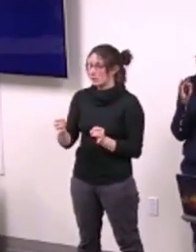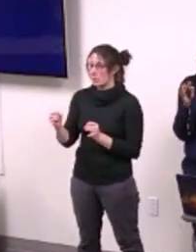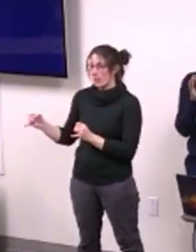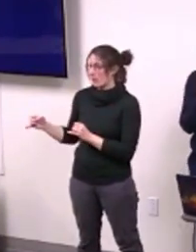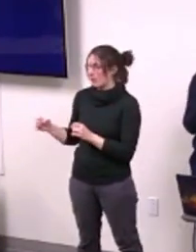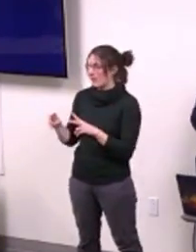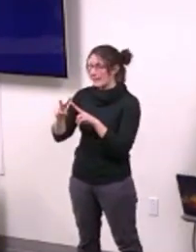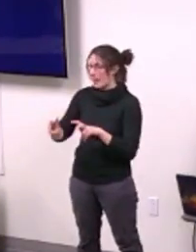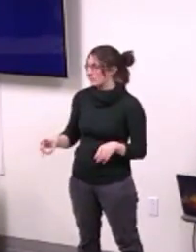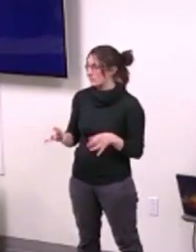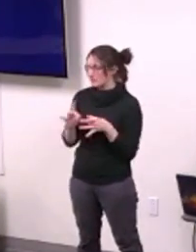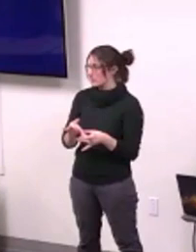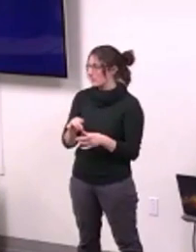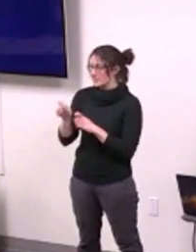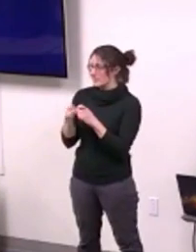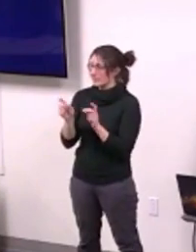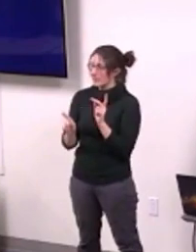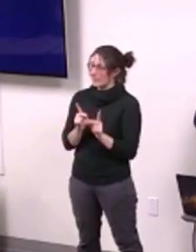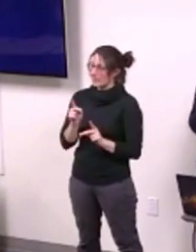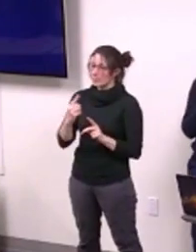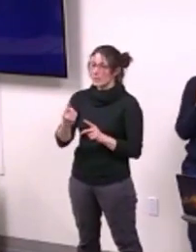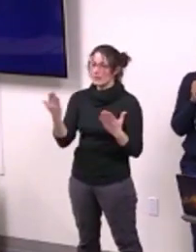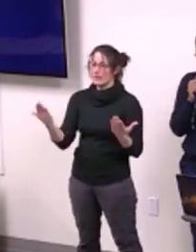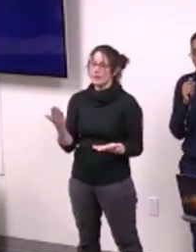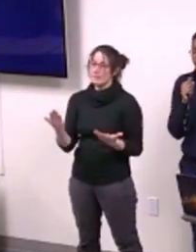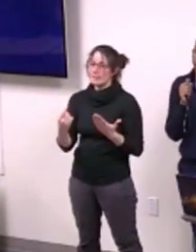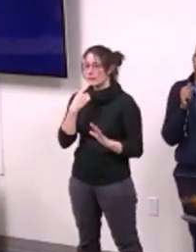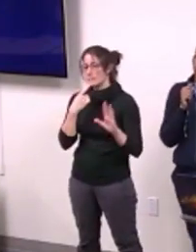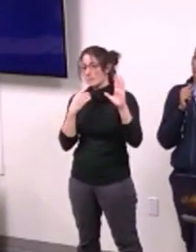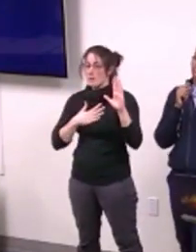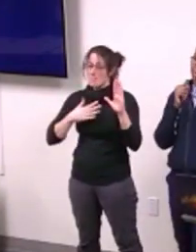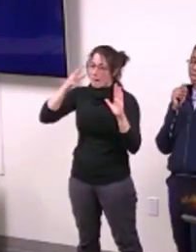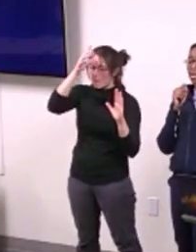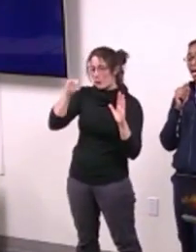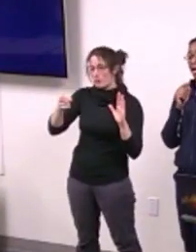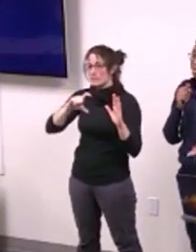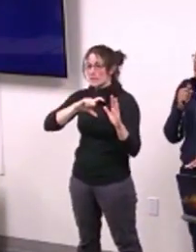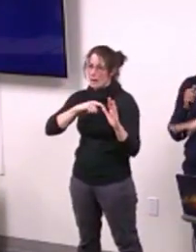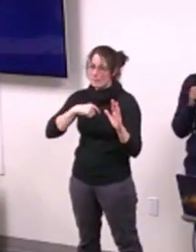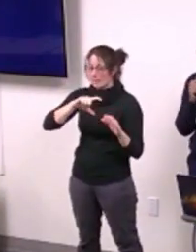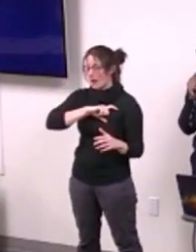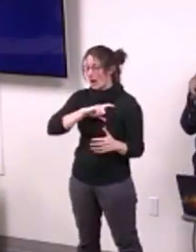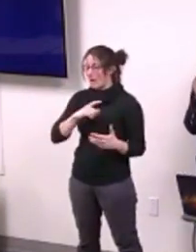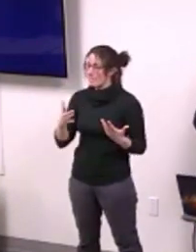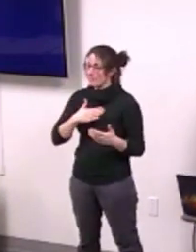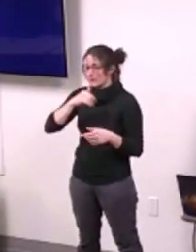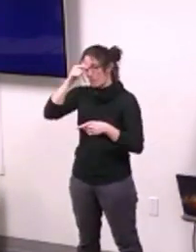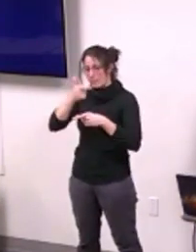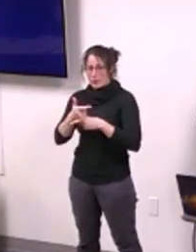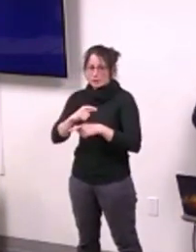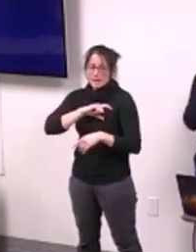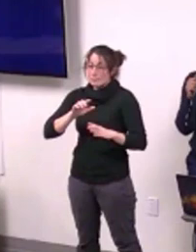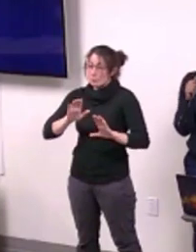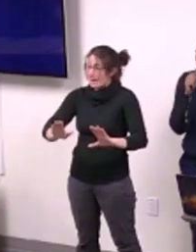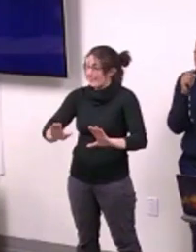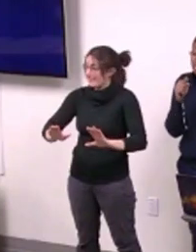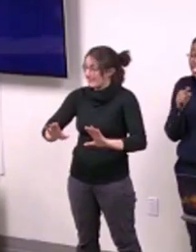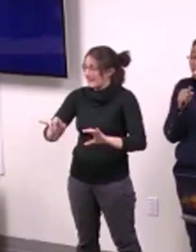of particular people. Someone in here might raise their hand and say, "My father's a cop. I'm a cop. My brother's a cop." Great. And the system is still violent.